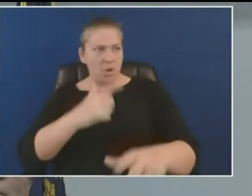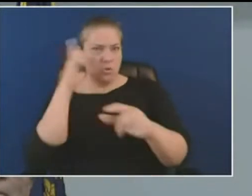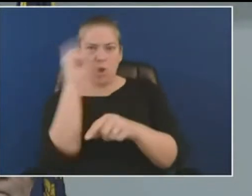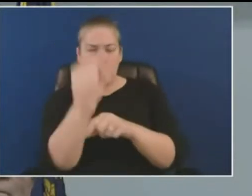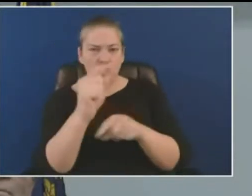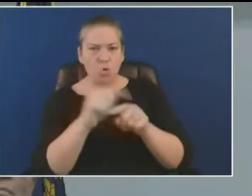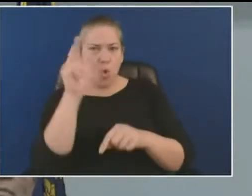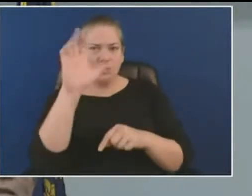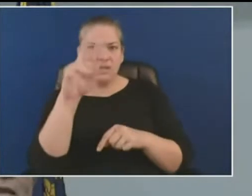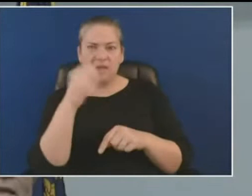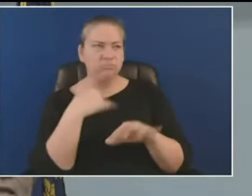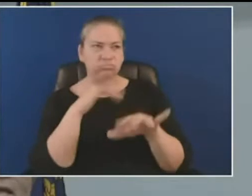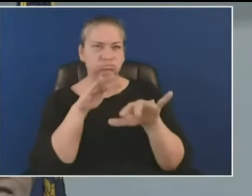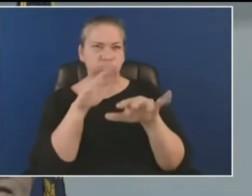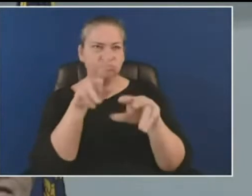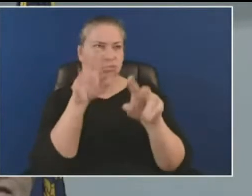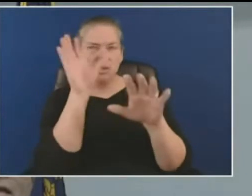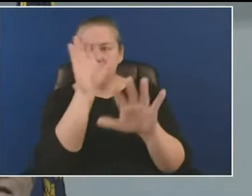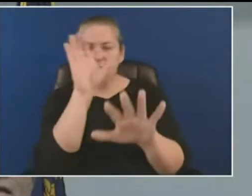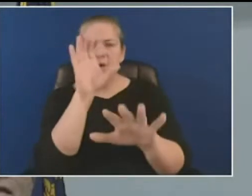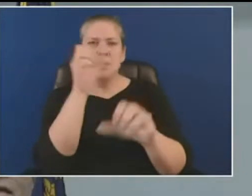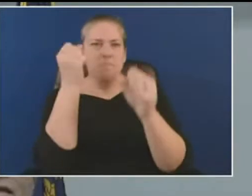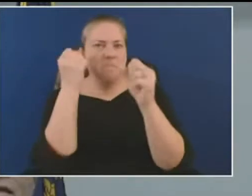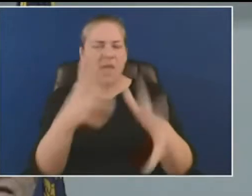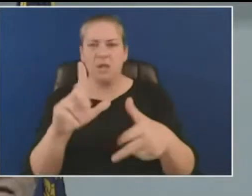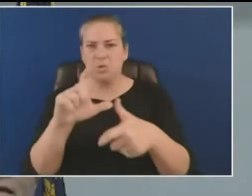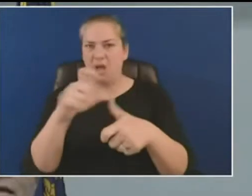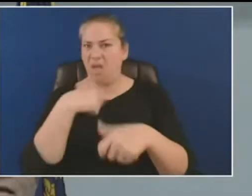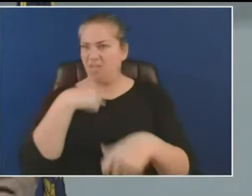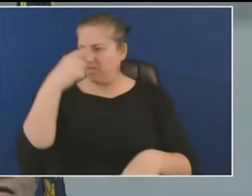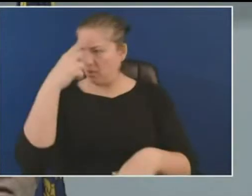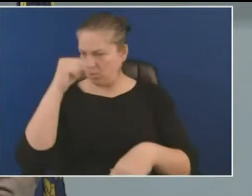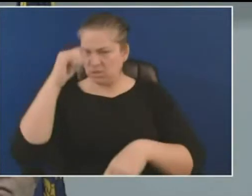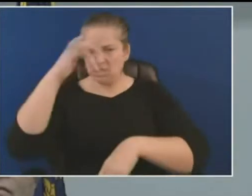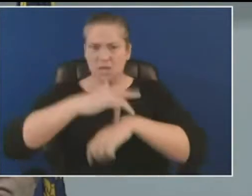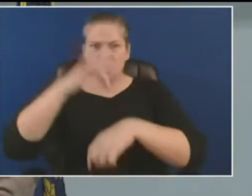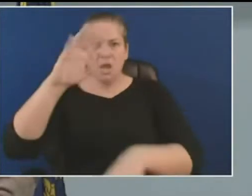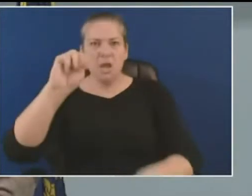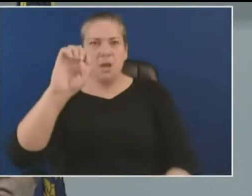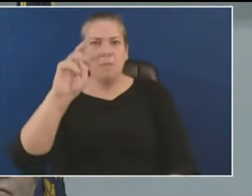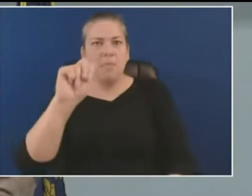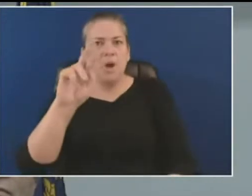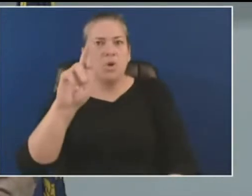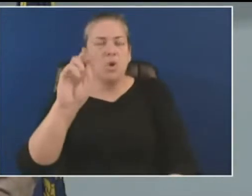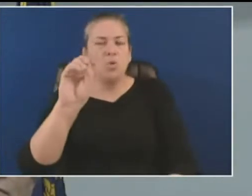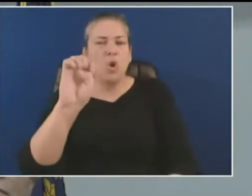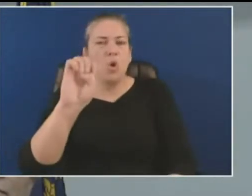There are lots of tornadoes. I think there was a touchdown in Monroe County, Greene County, Taylor County,